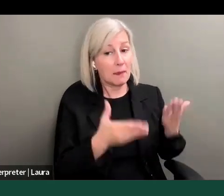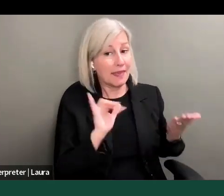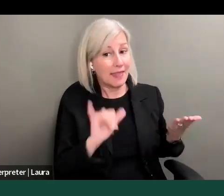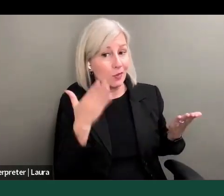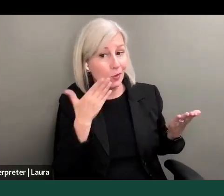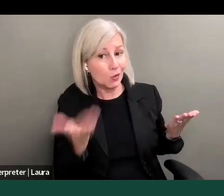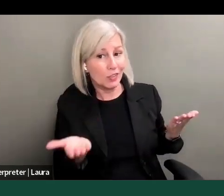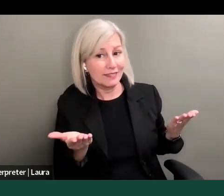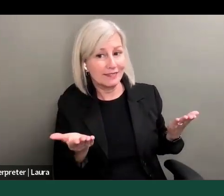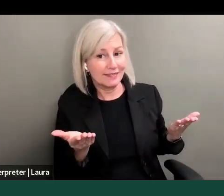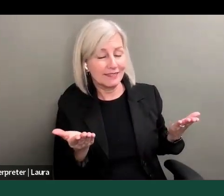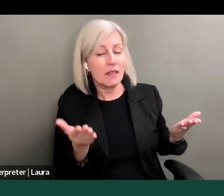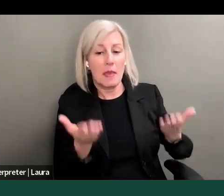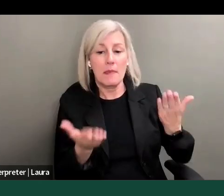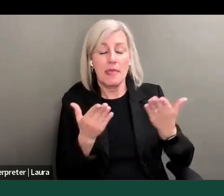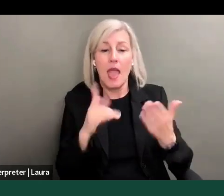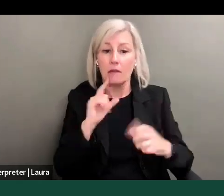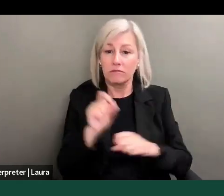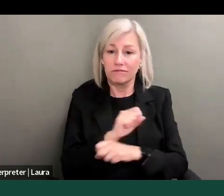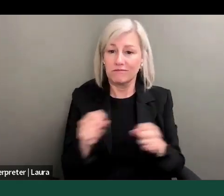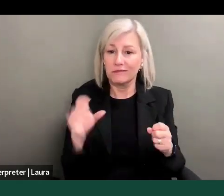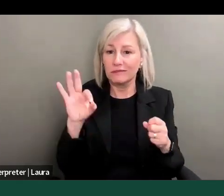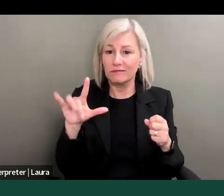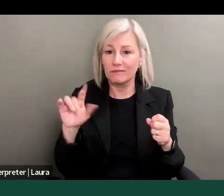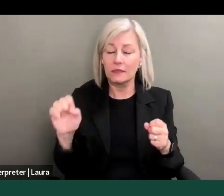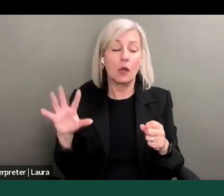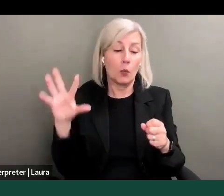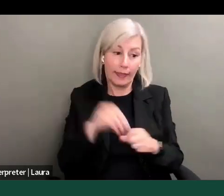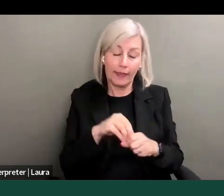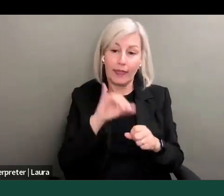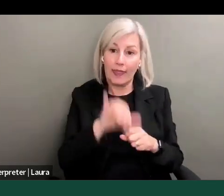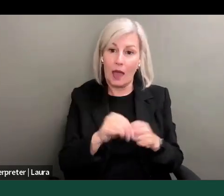maybe they want to actually do the FLE in that more challenging environment